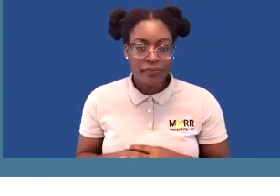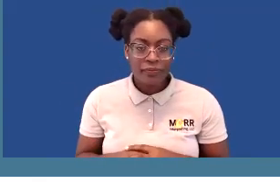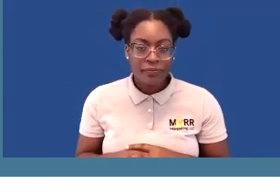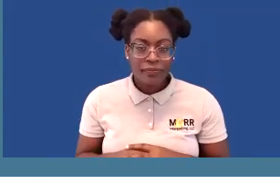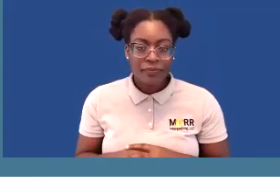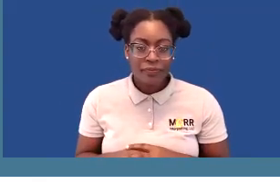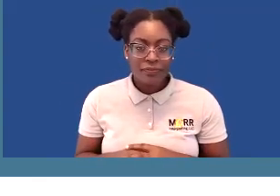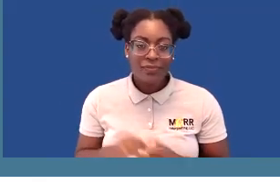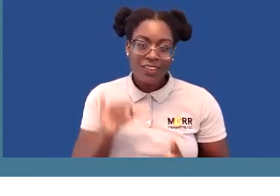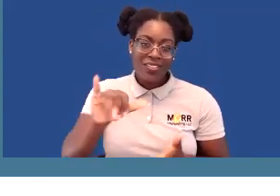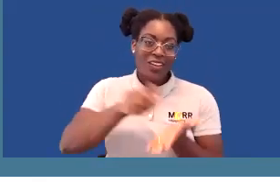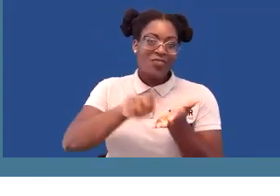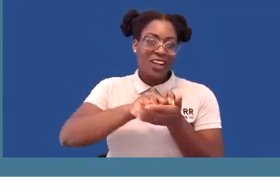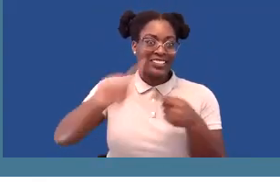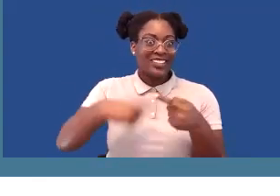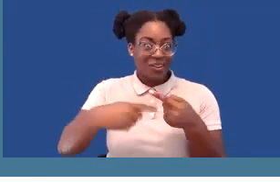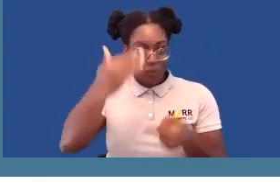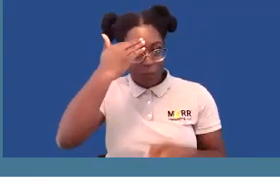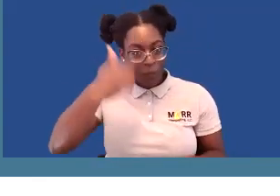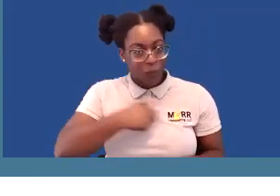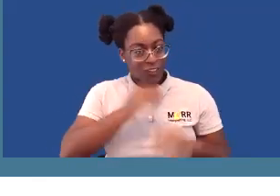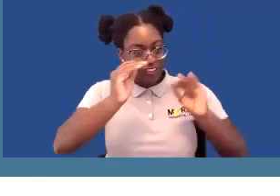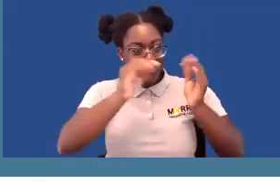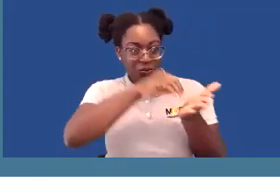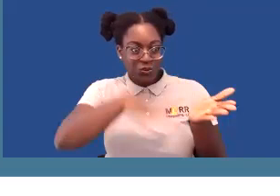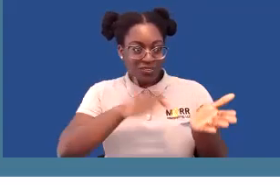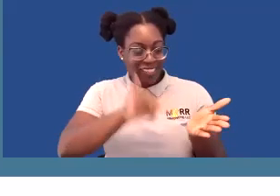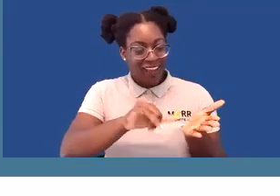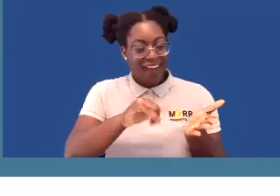And so pausing to look at your own work is key